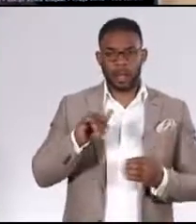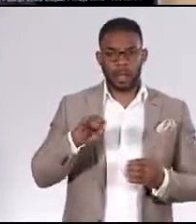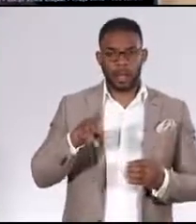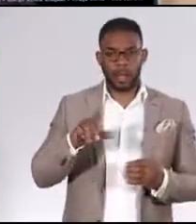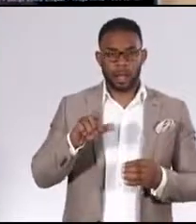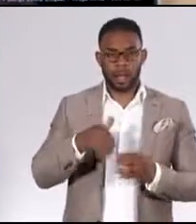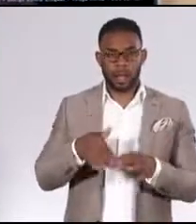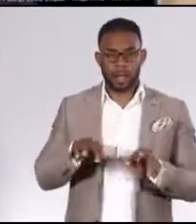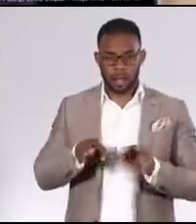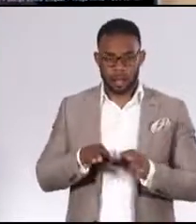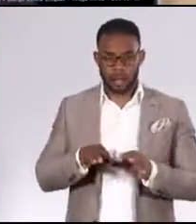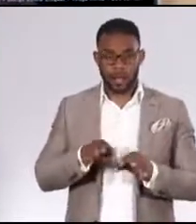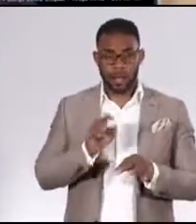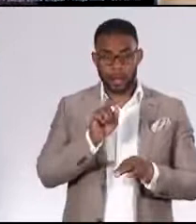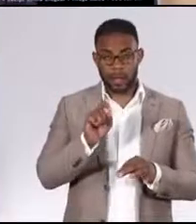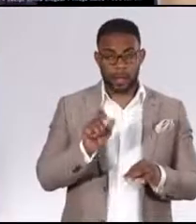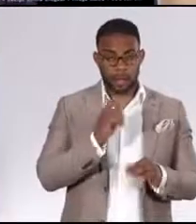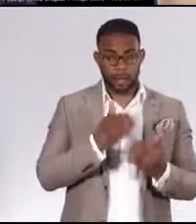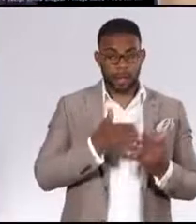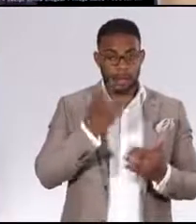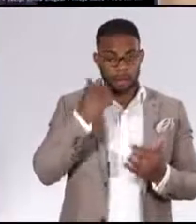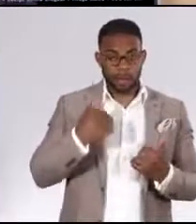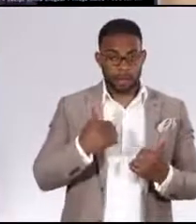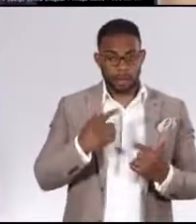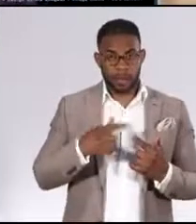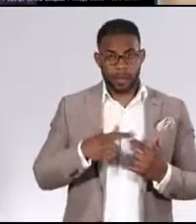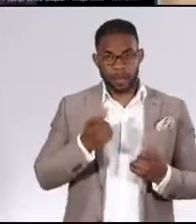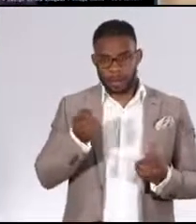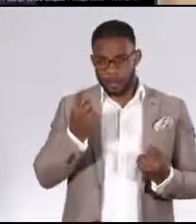and Therefore, it was easier for me to understand than english.